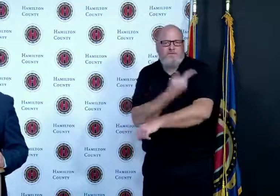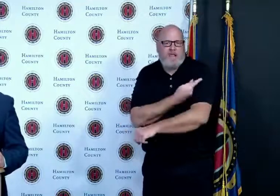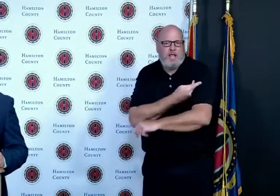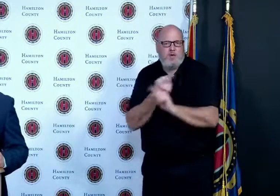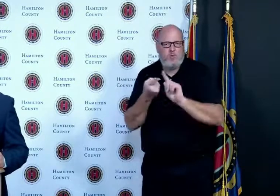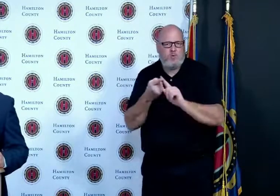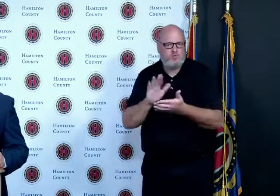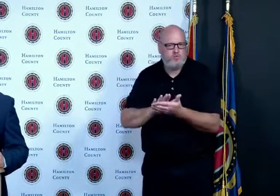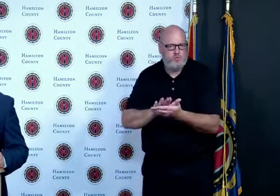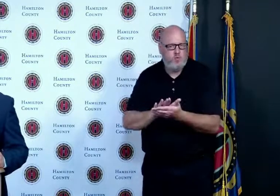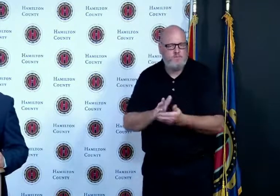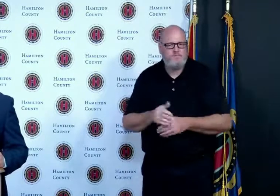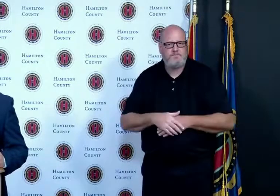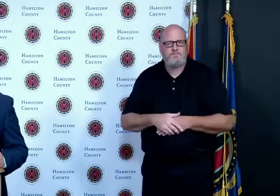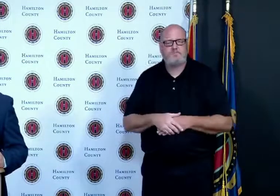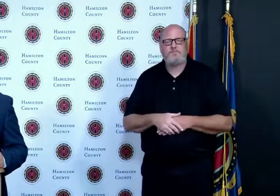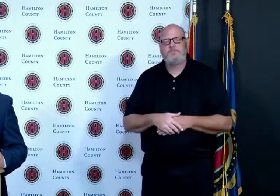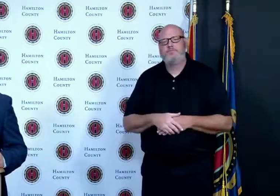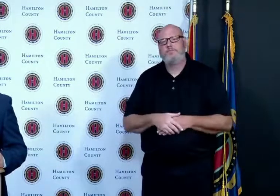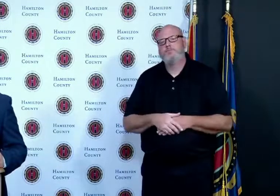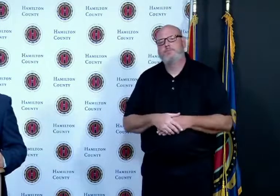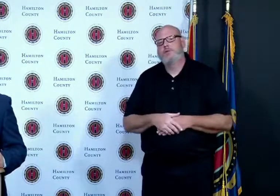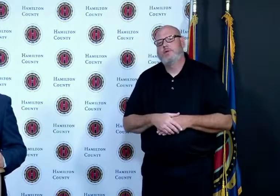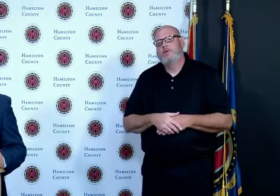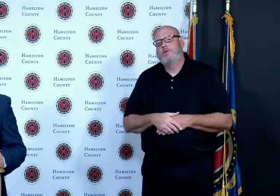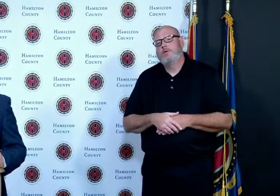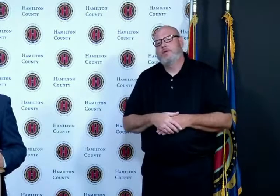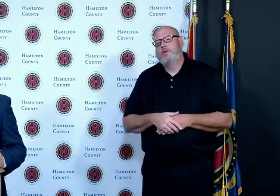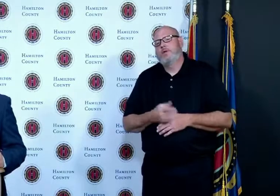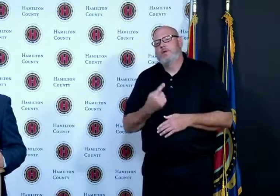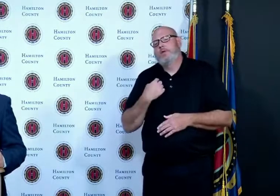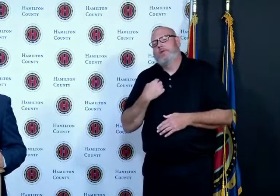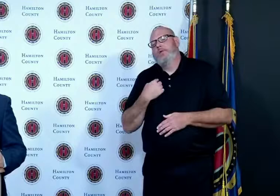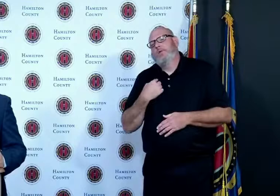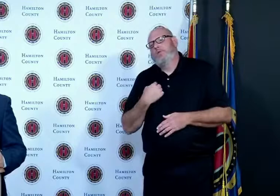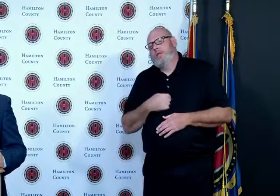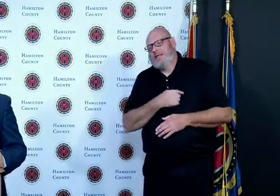as a community we continue to work towards our goal of vaccinating 80 percent of our population